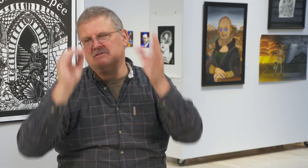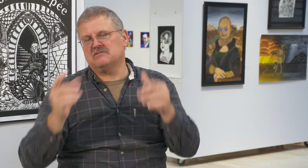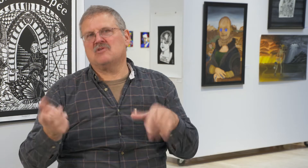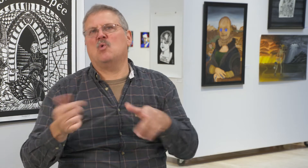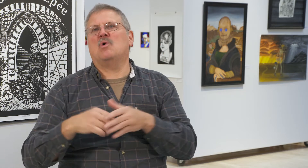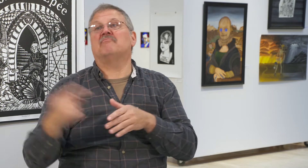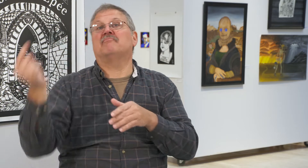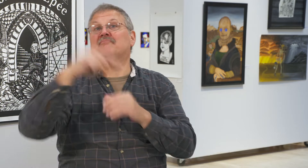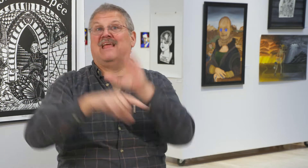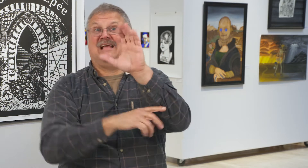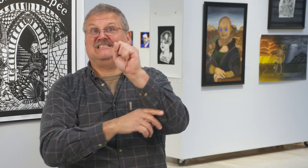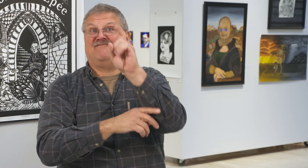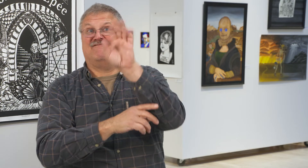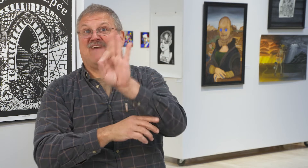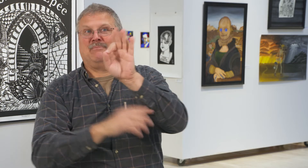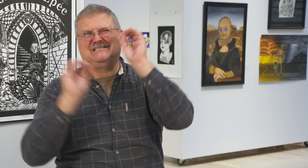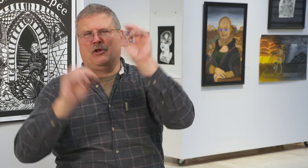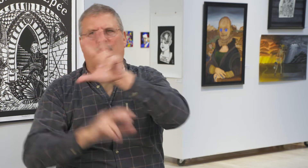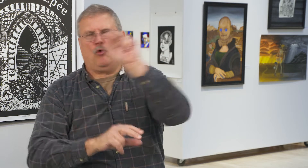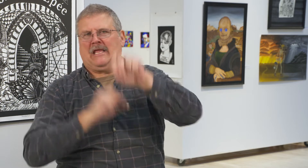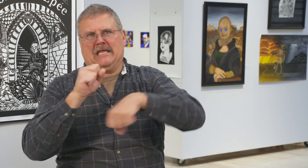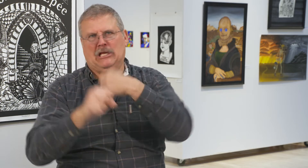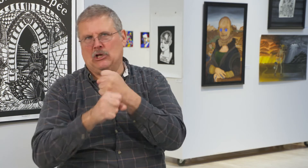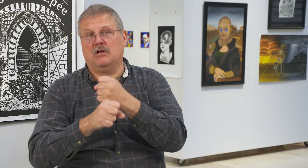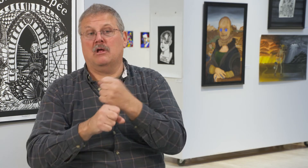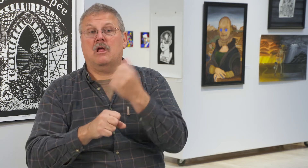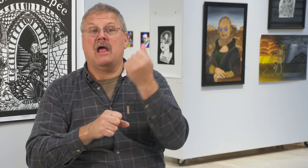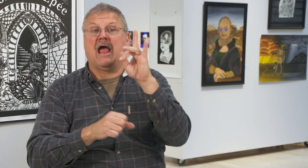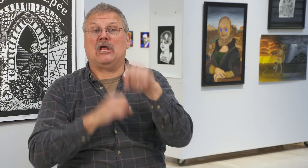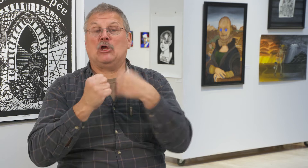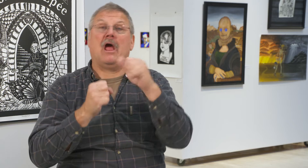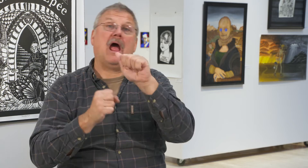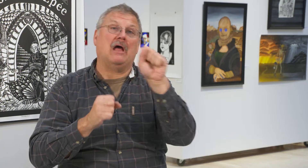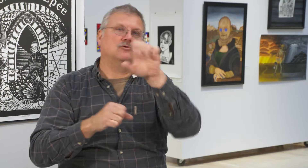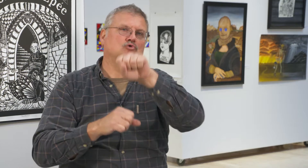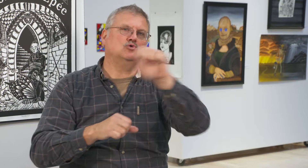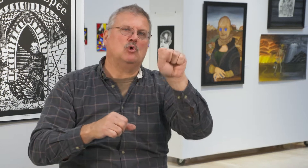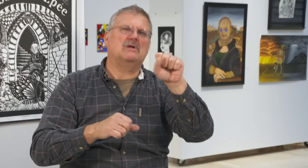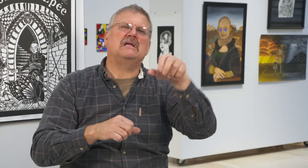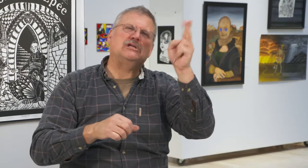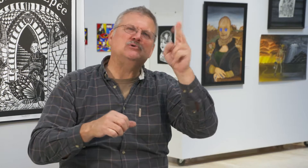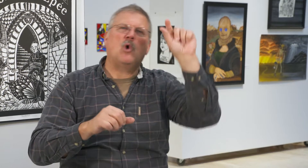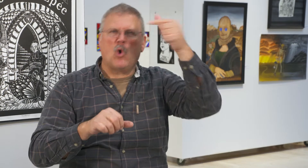and went on to CSUN and got a masters in special education. After college, I began working at CSD Freemont and was there for 30 years.